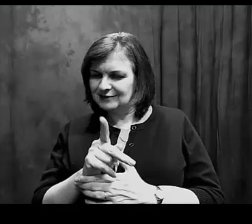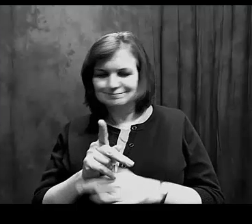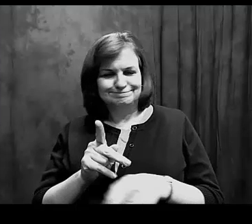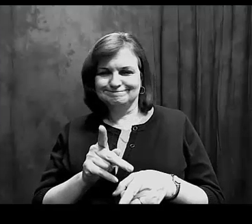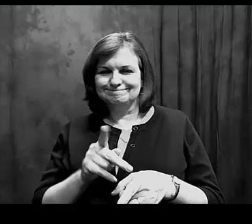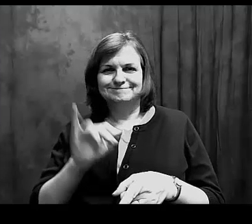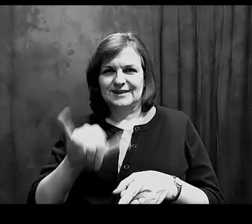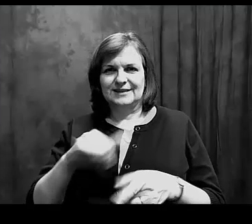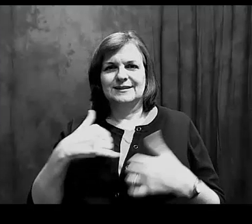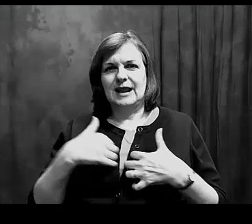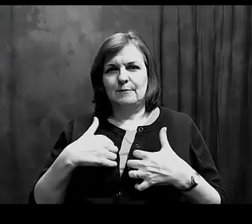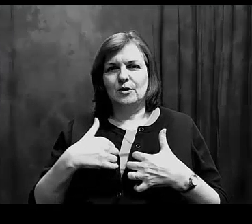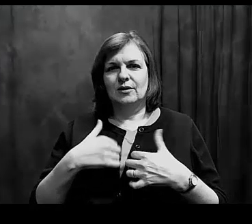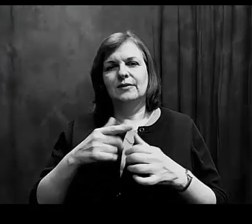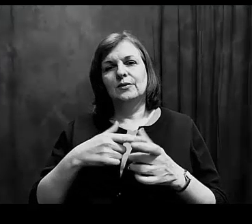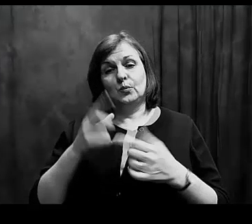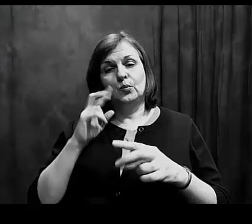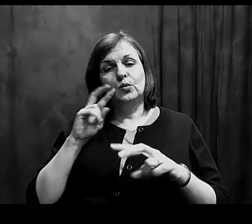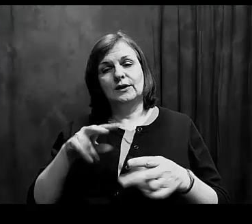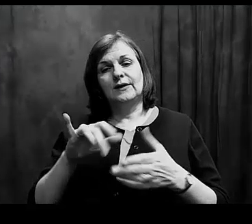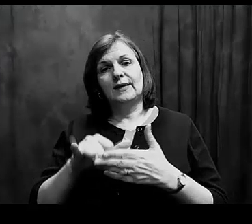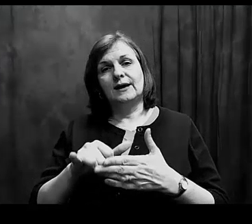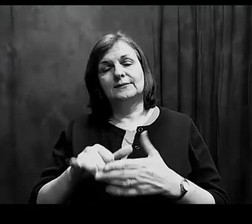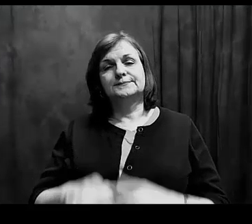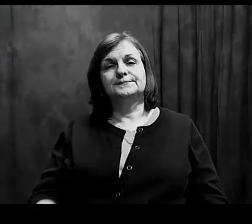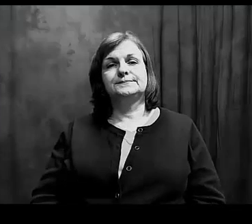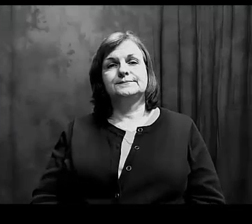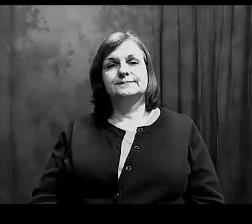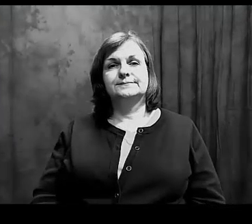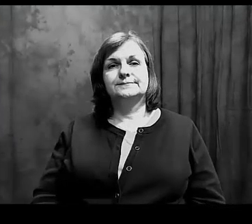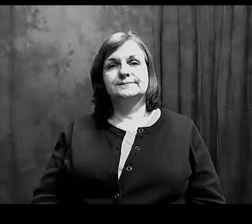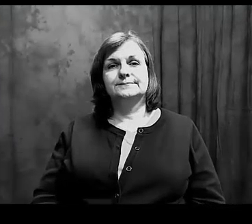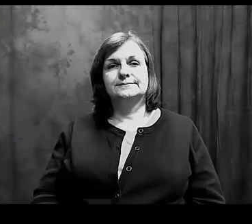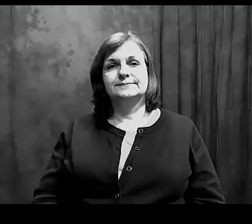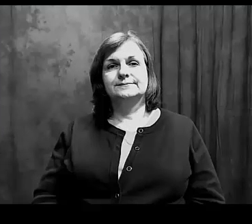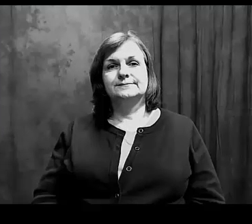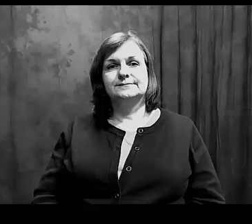that looks more plant like still an animal -- so we will look at that